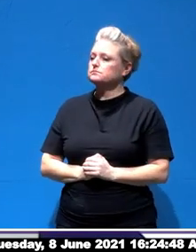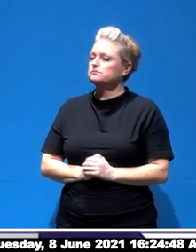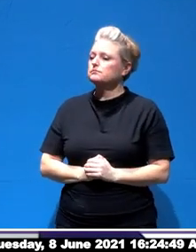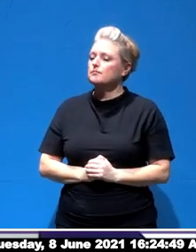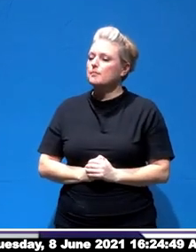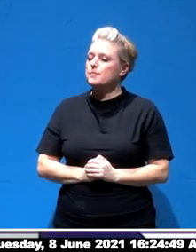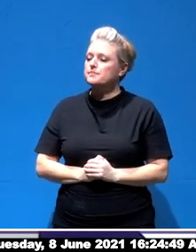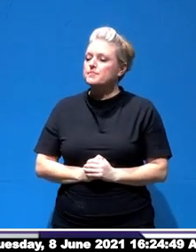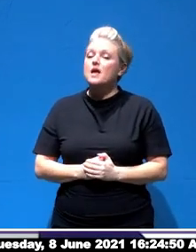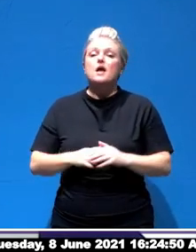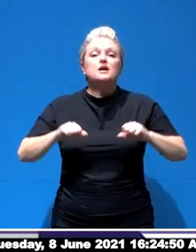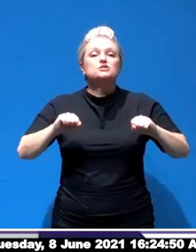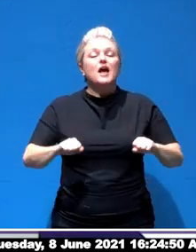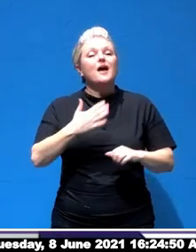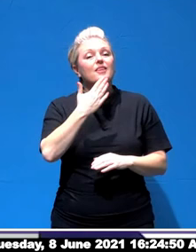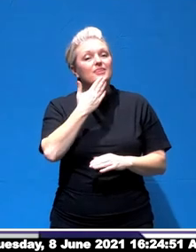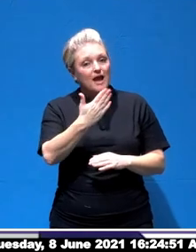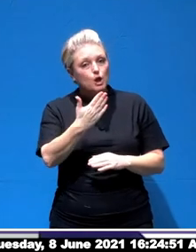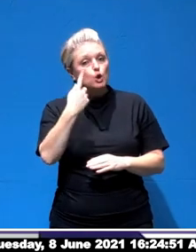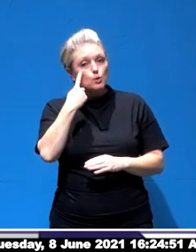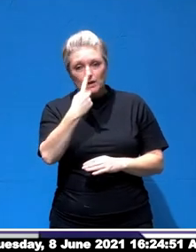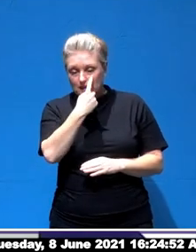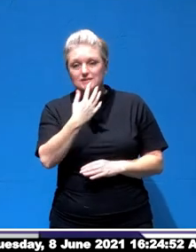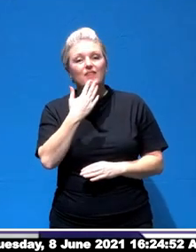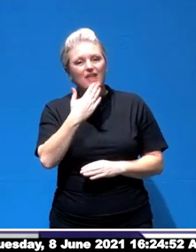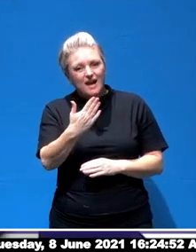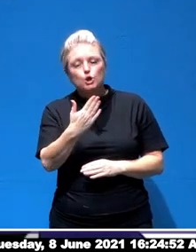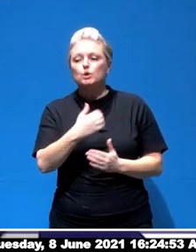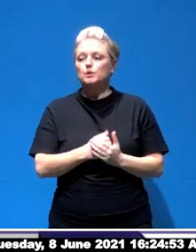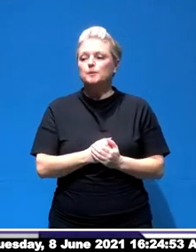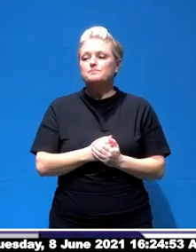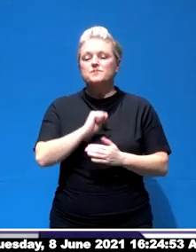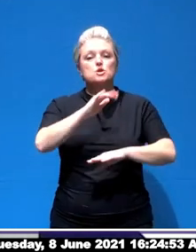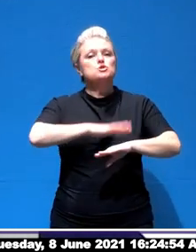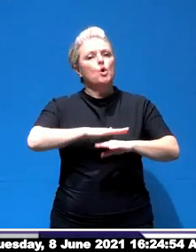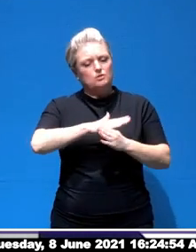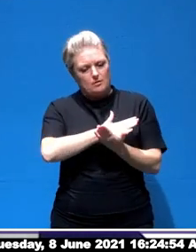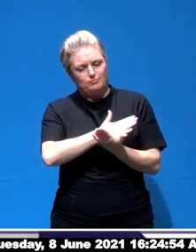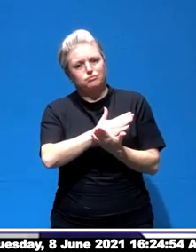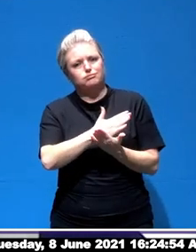I'm sorry to have kept you a little longer than perhaps we anticipated. But thank you for your assistance.